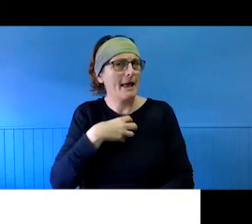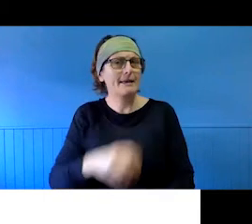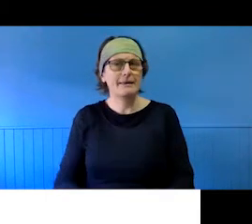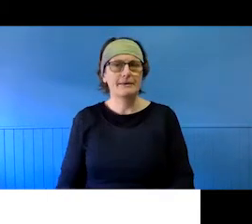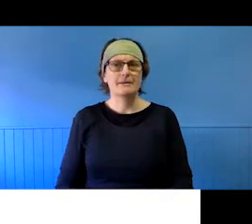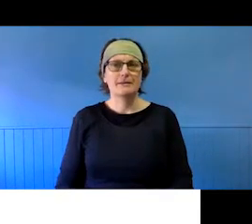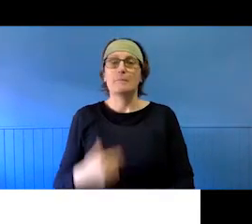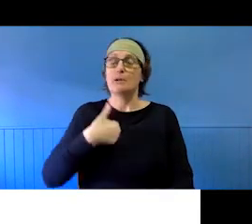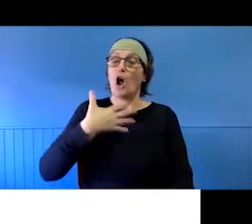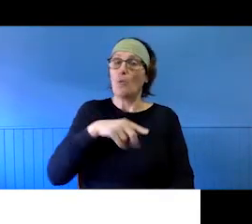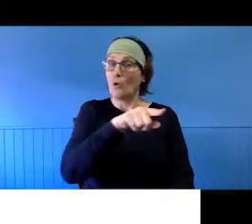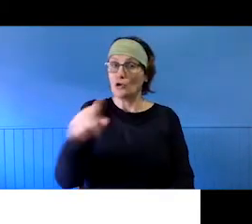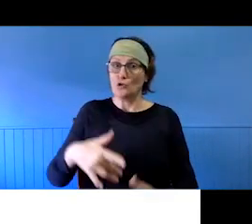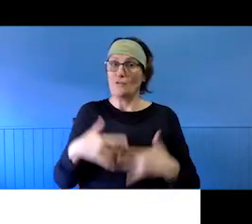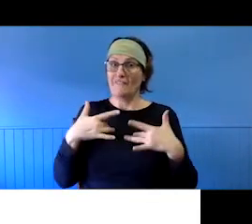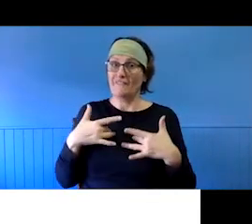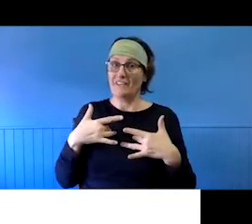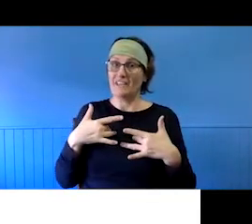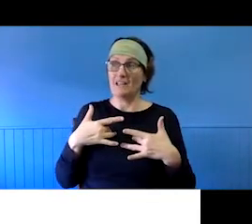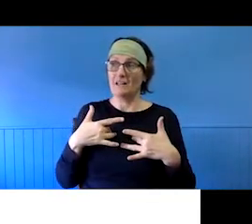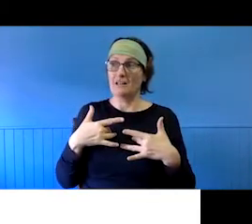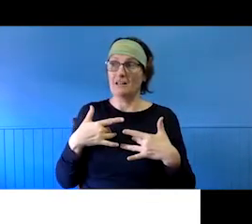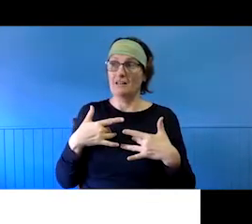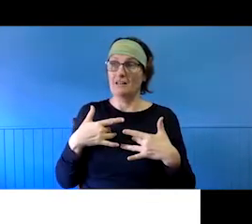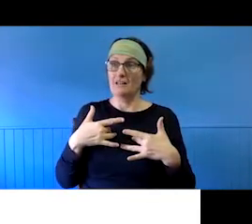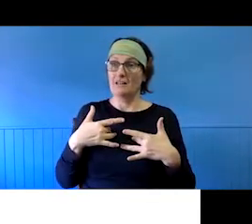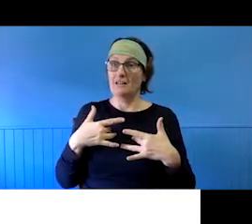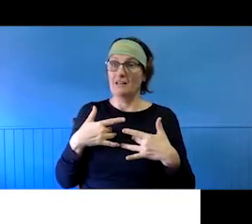is I wanted you to experience what it was like to have probably a new